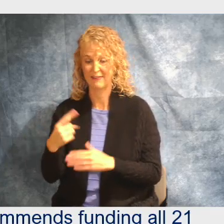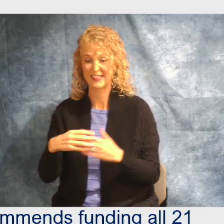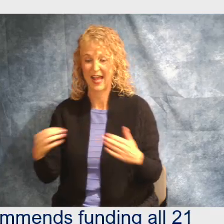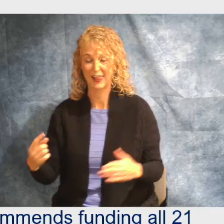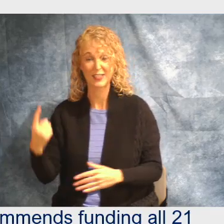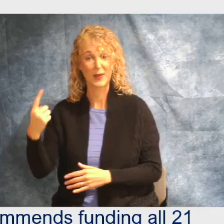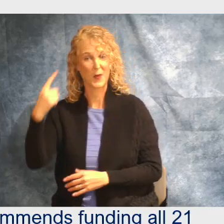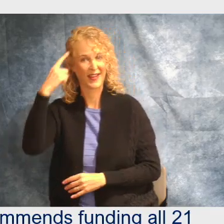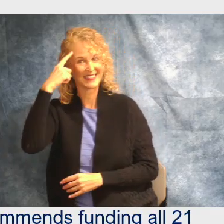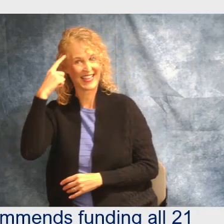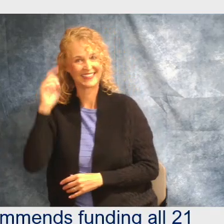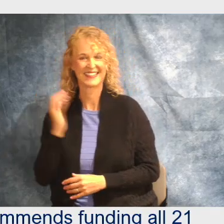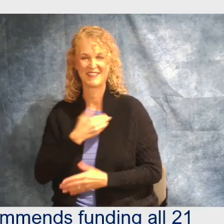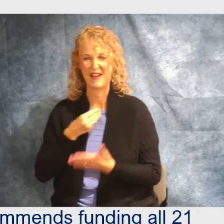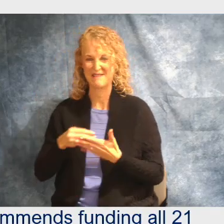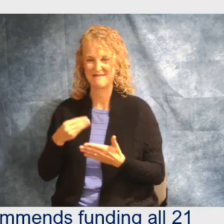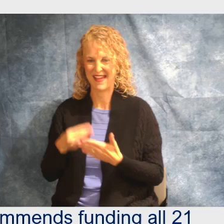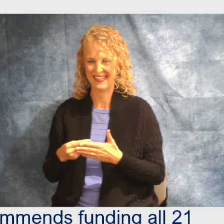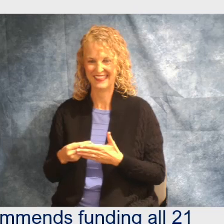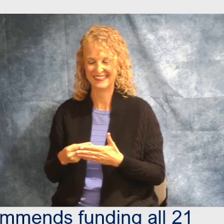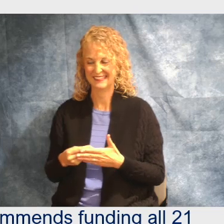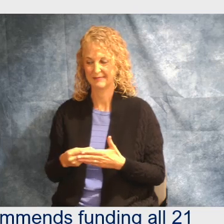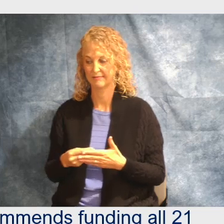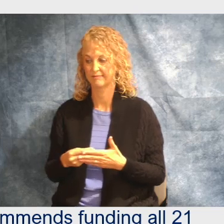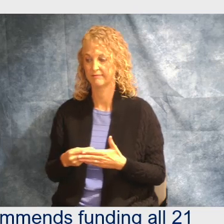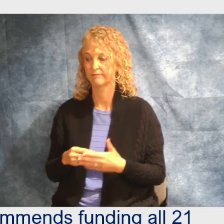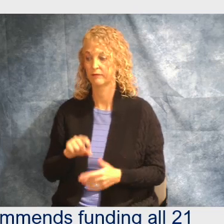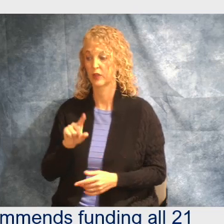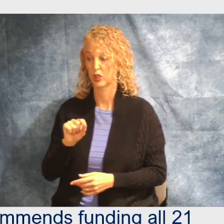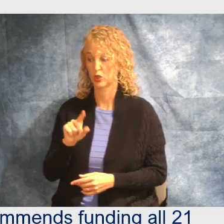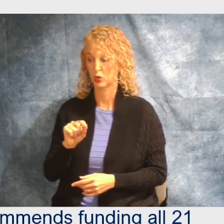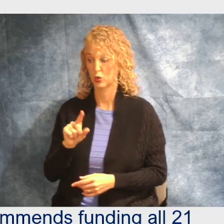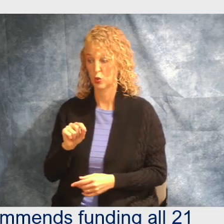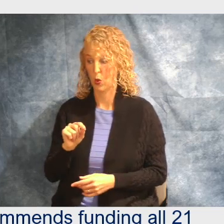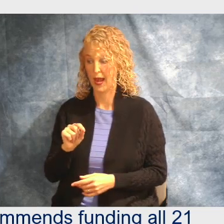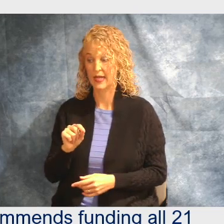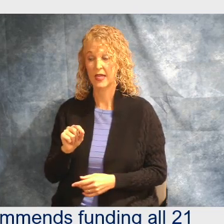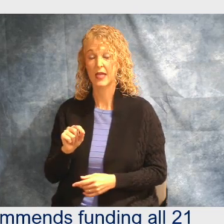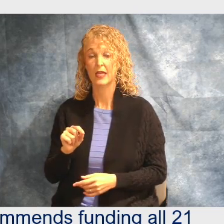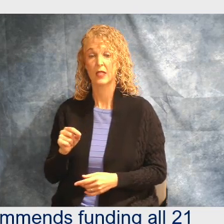of the appropriation. 20 applicants are recommended for their full funding request